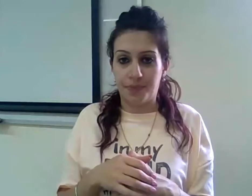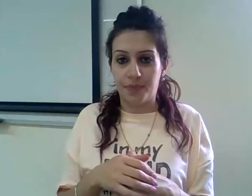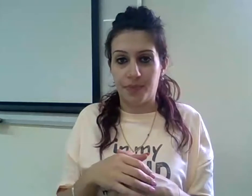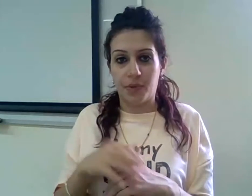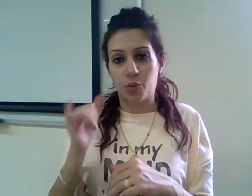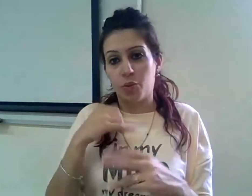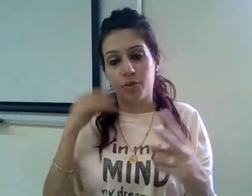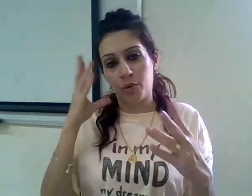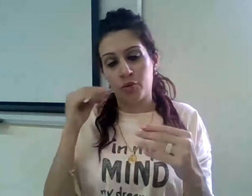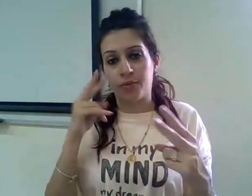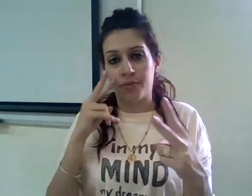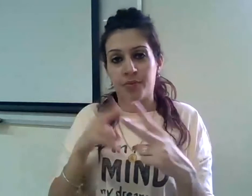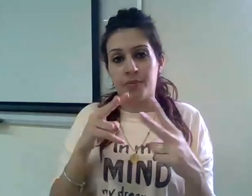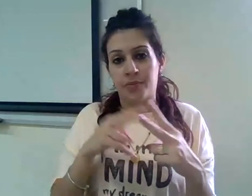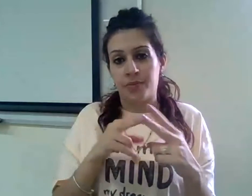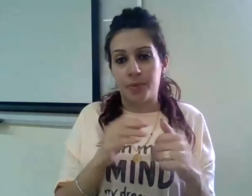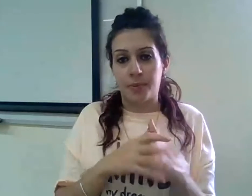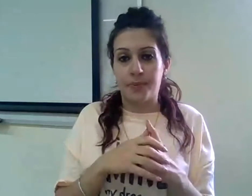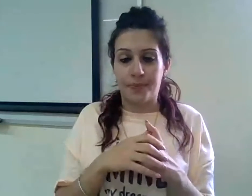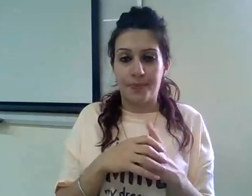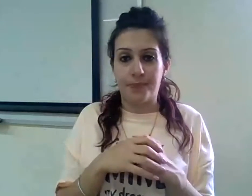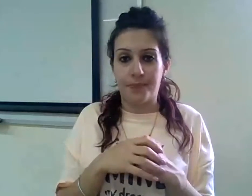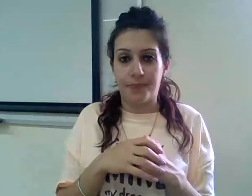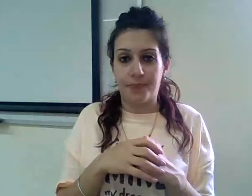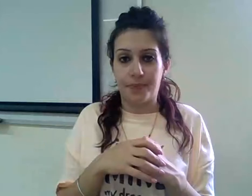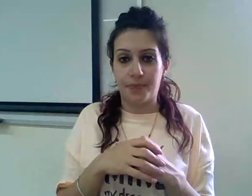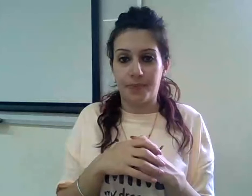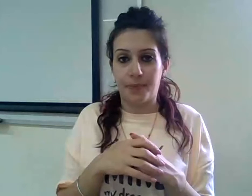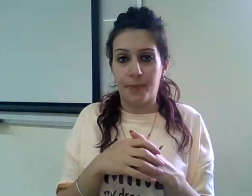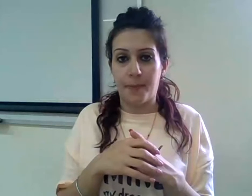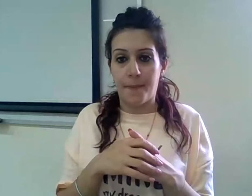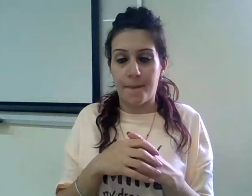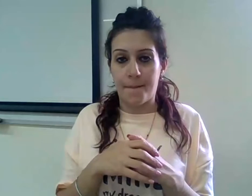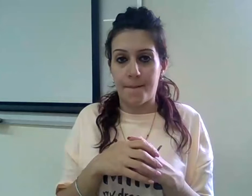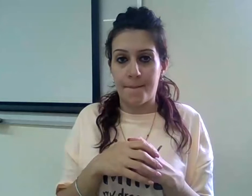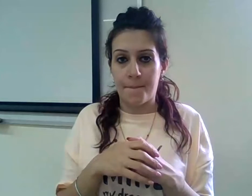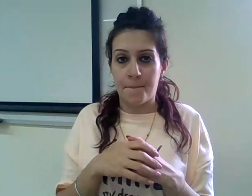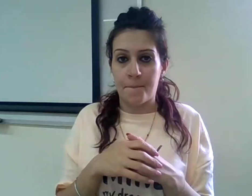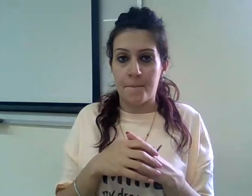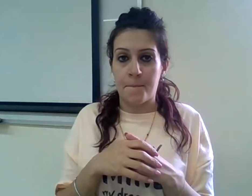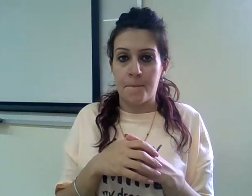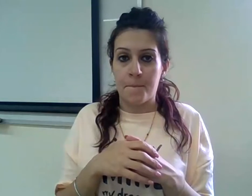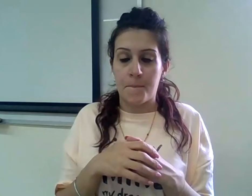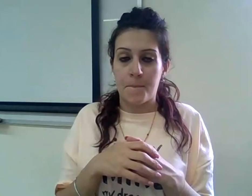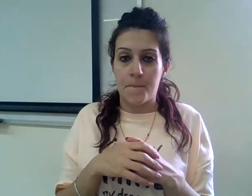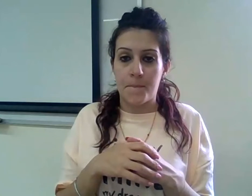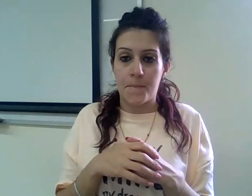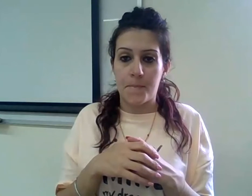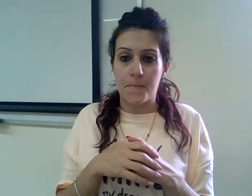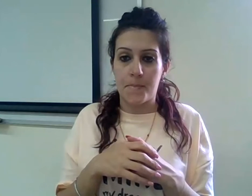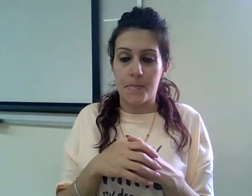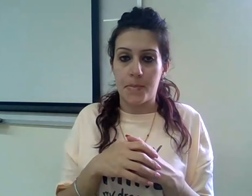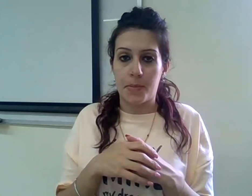So I'd like to hand over to our first speaker, and this is